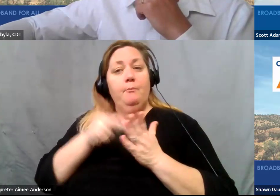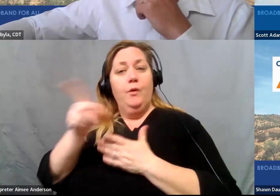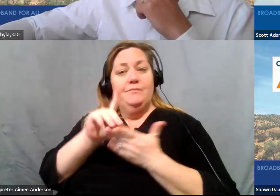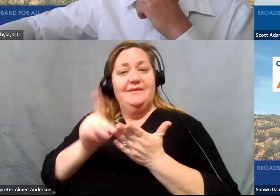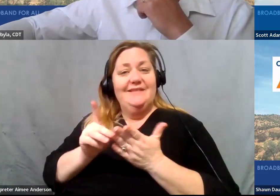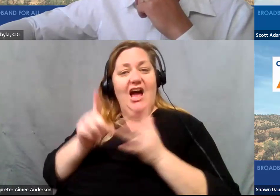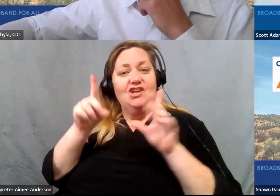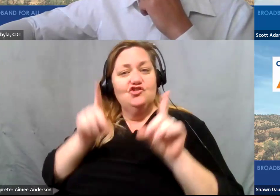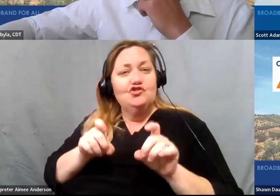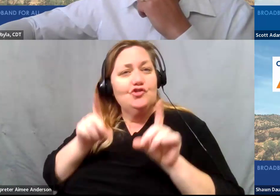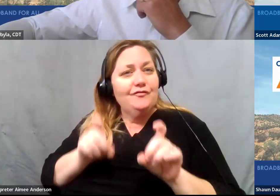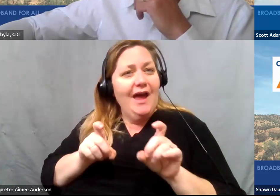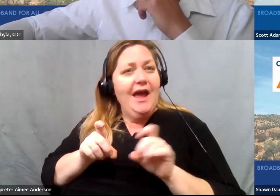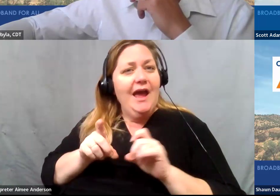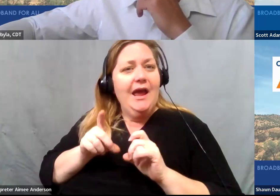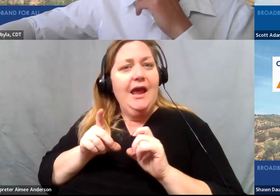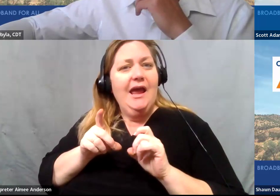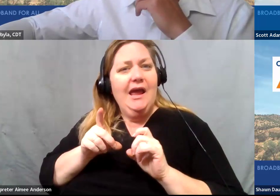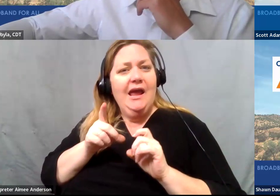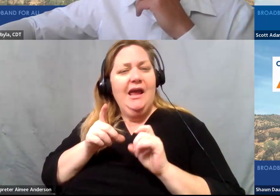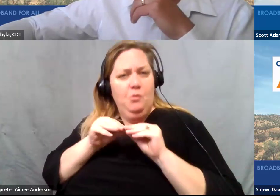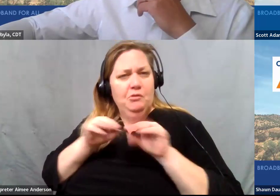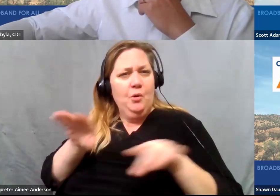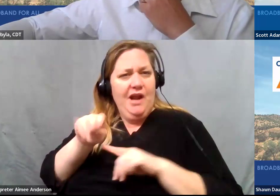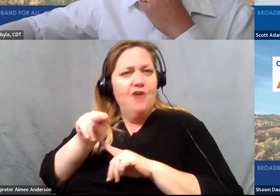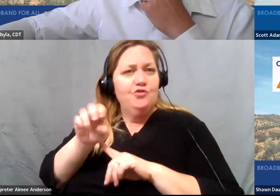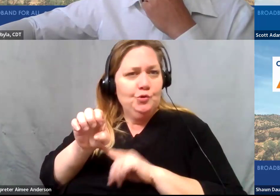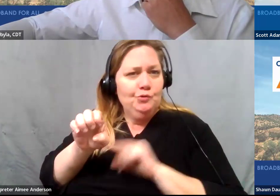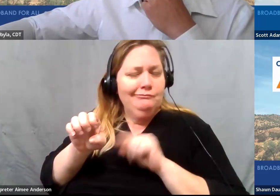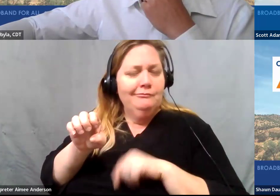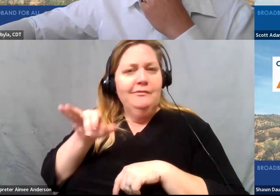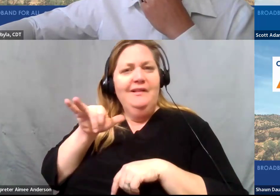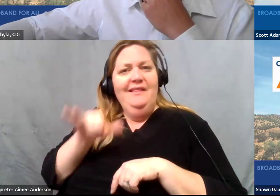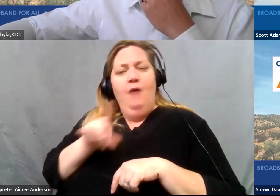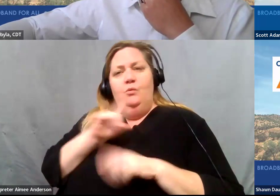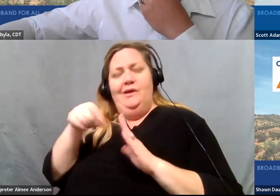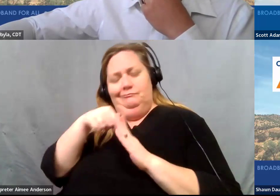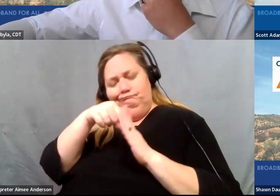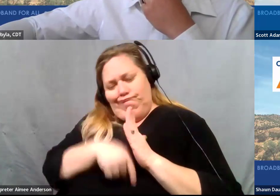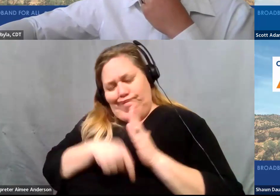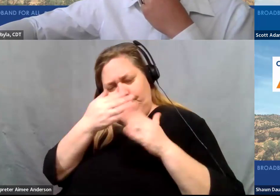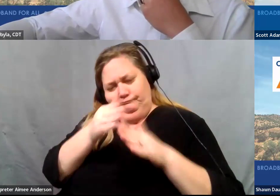I mentioned at the top in June. They really kind of further breaks out how we're looking